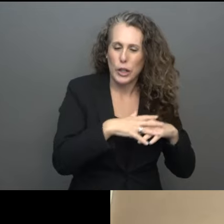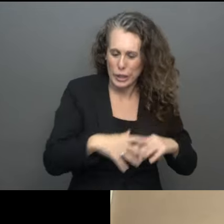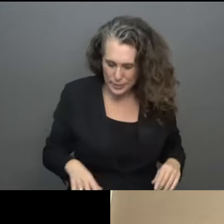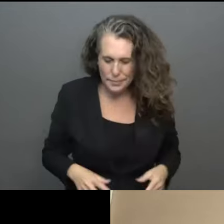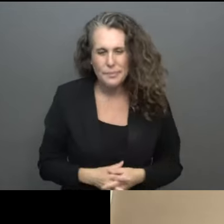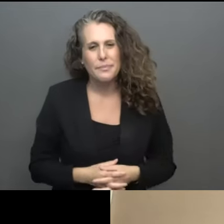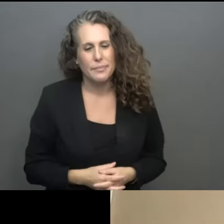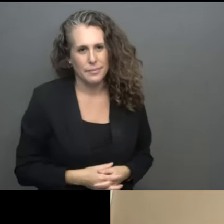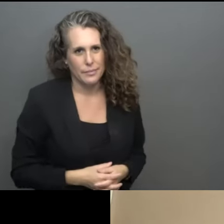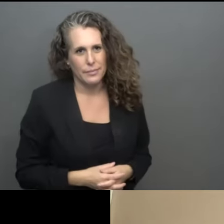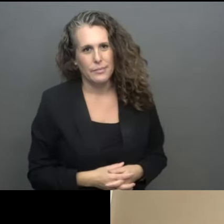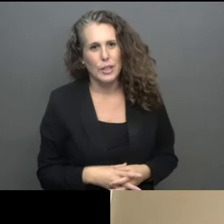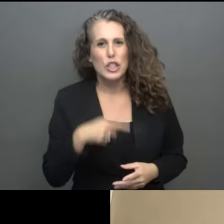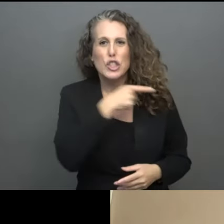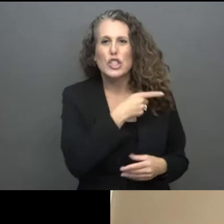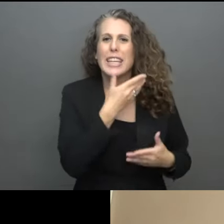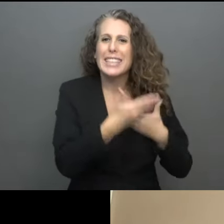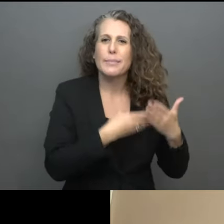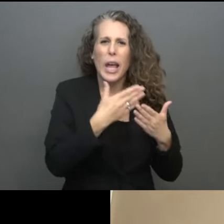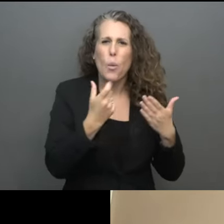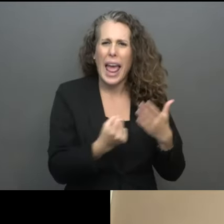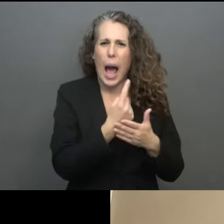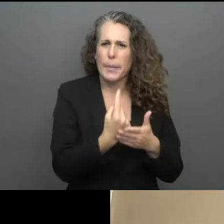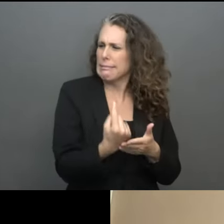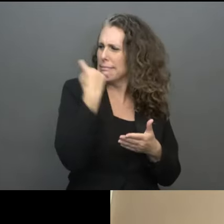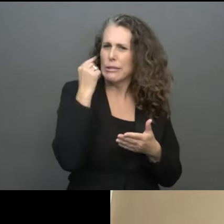14:43:29 three weeks ago, I already want to express the gratitude. I know she will do